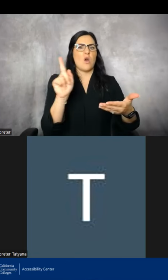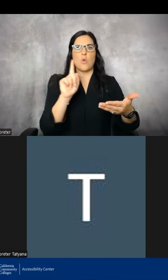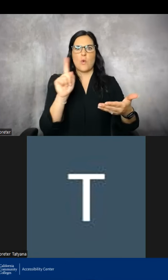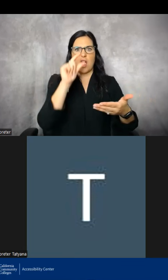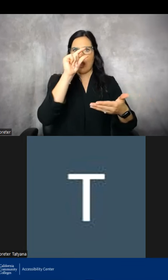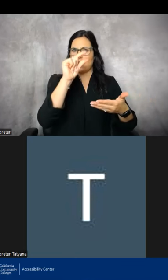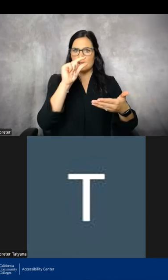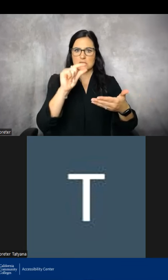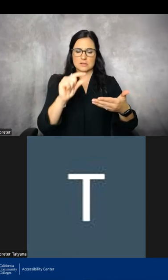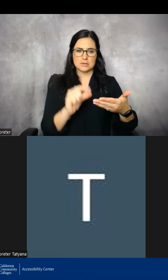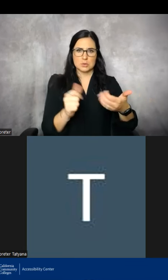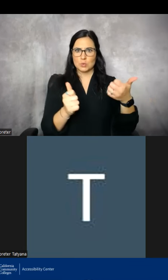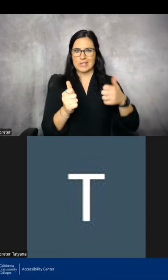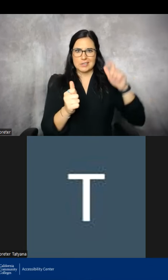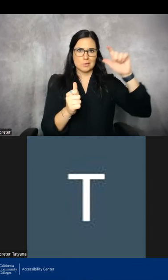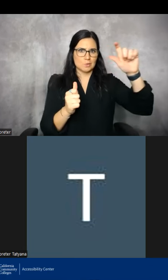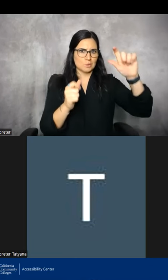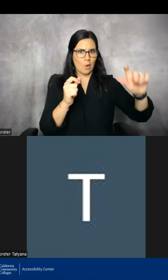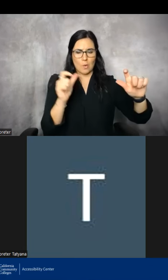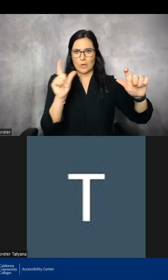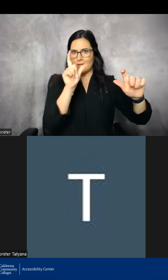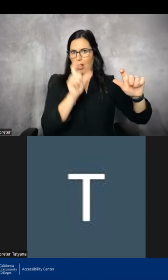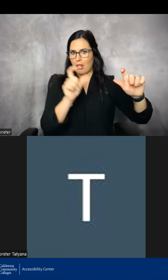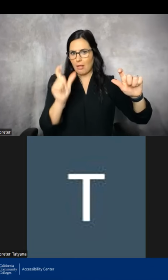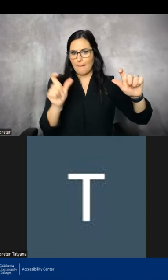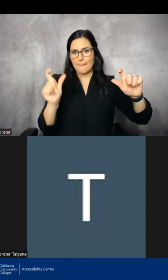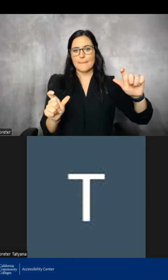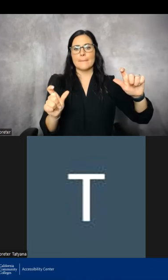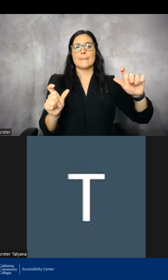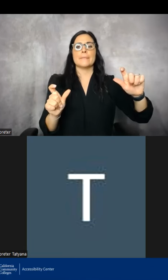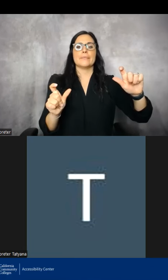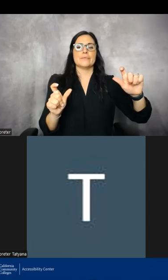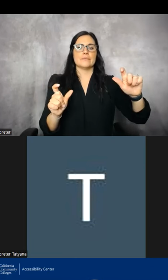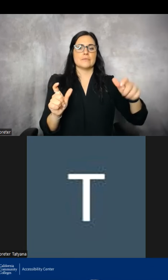which row, which column and what is the column name